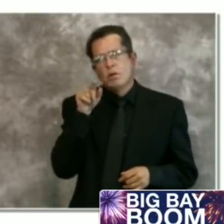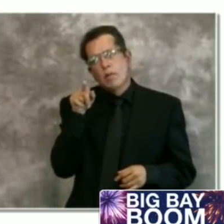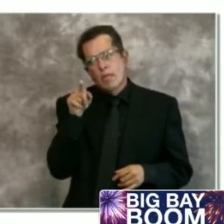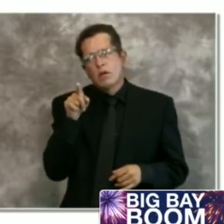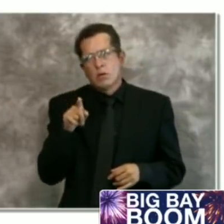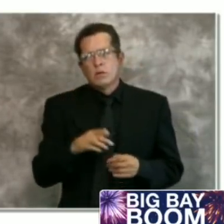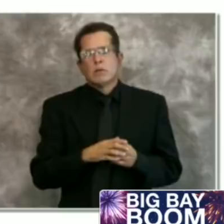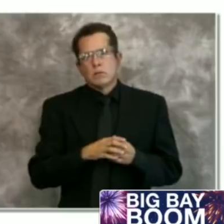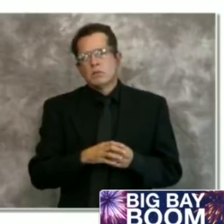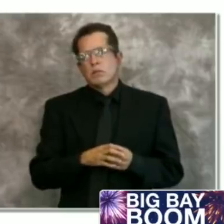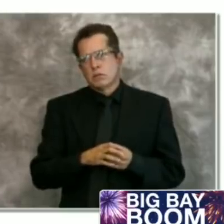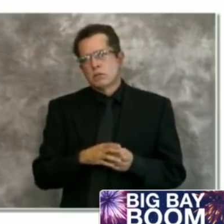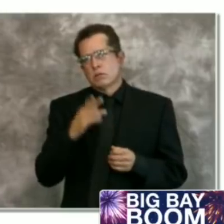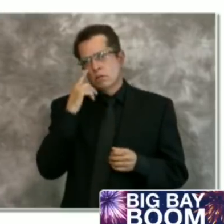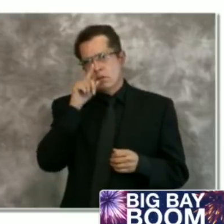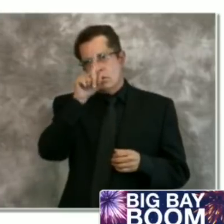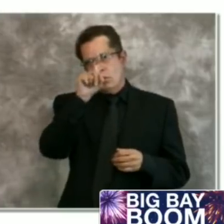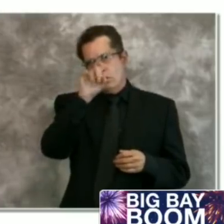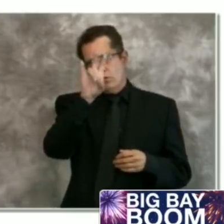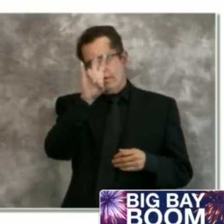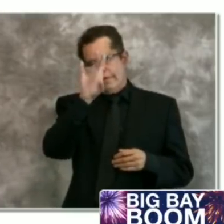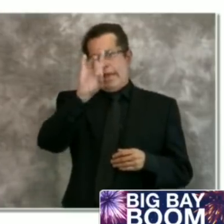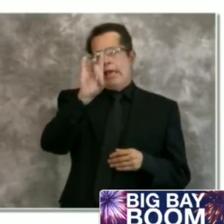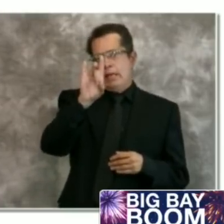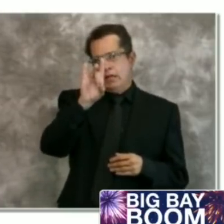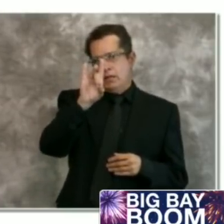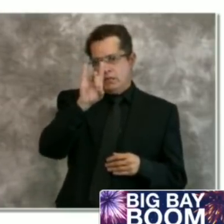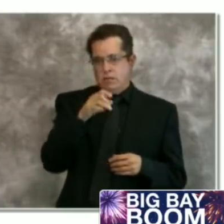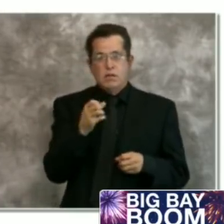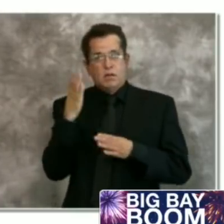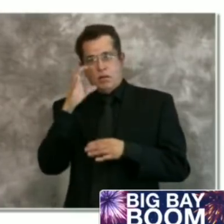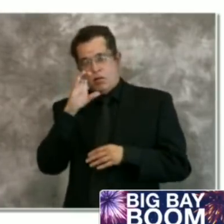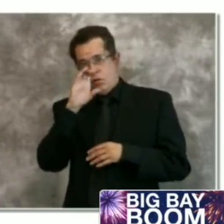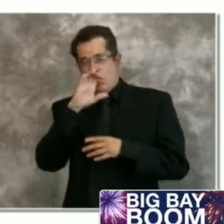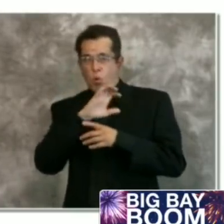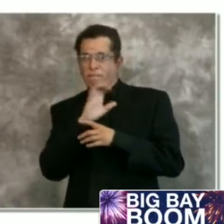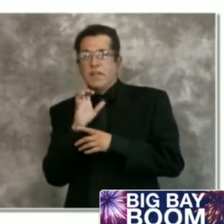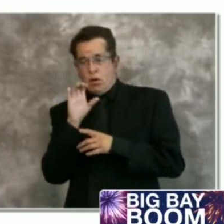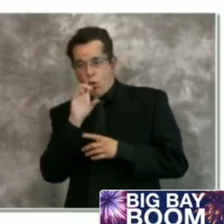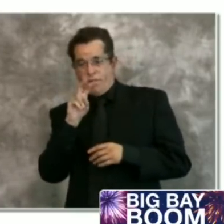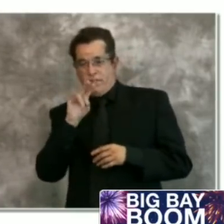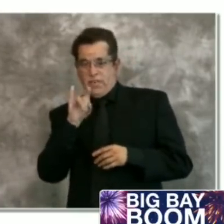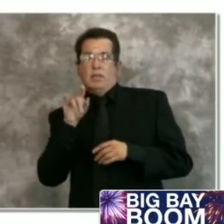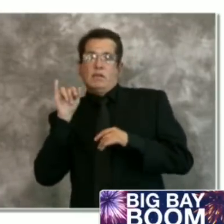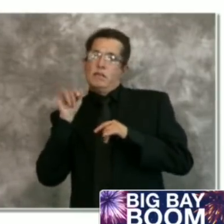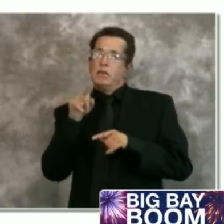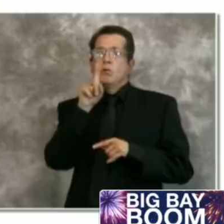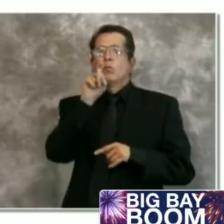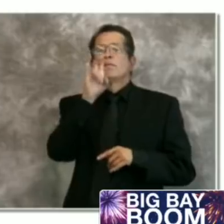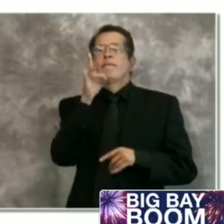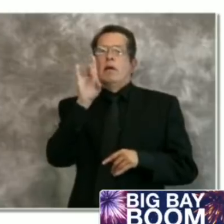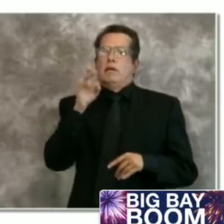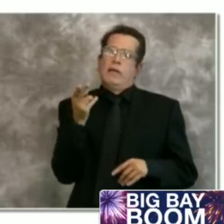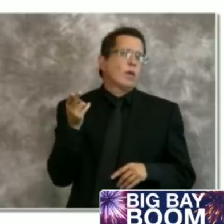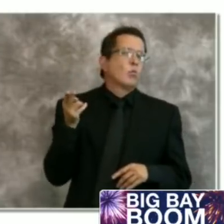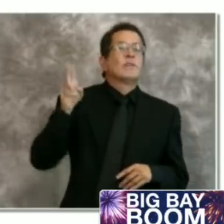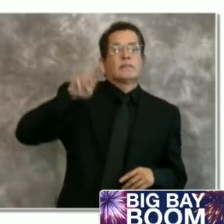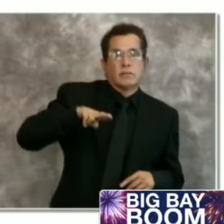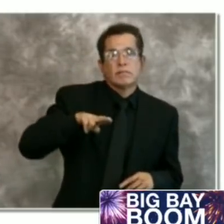OUR COUNTY. AND THEN MY LAST IS OUR ICU CAPACITY. AND AGAIN WHAT YOU CAN SEE HERE IS THE